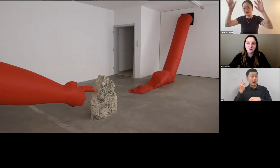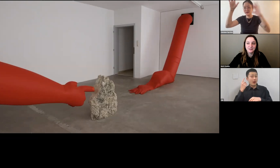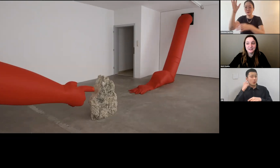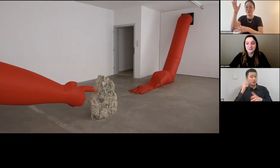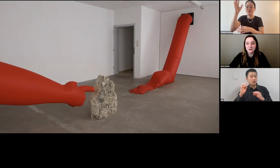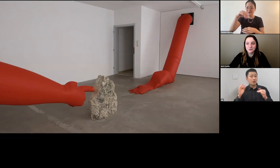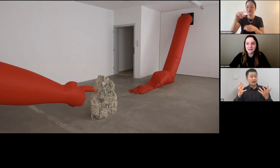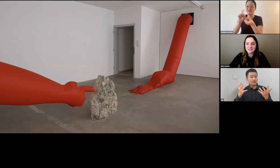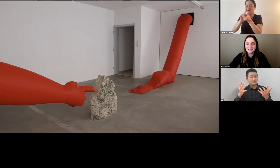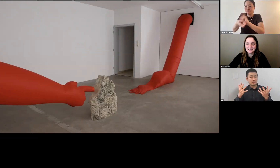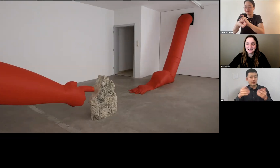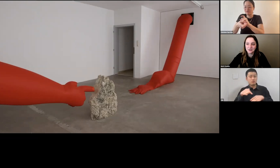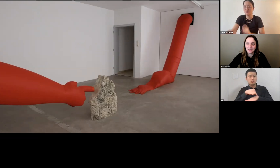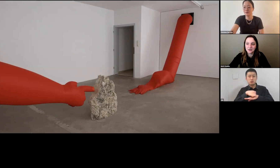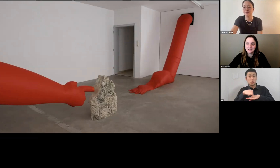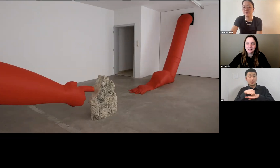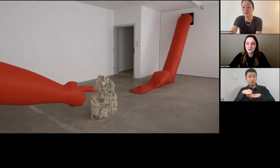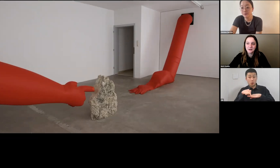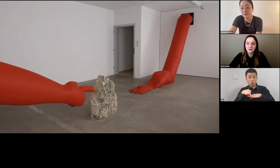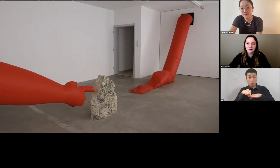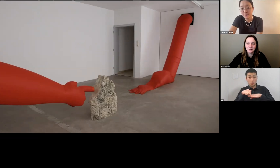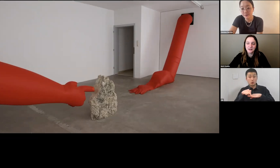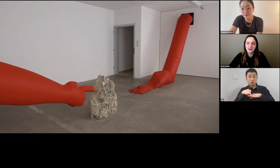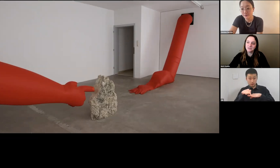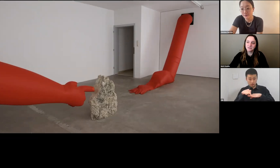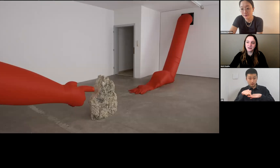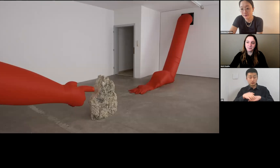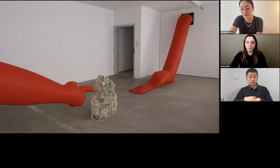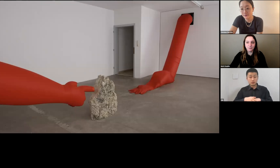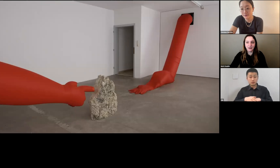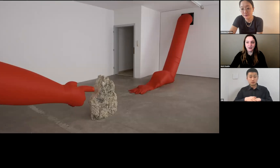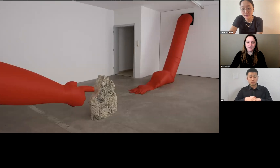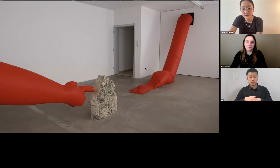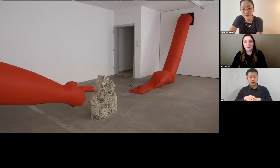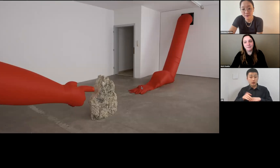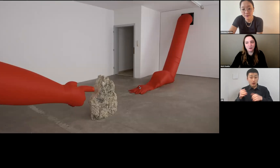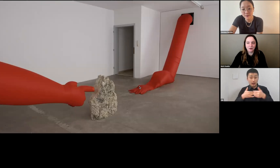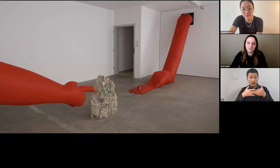like in the US to sell cars. They have inflatable men that flop around.